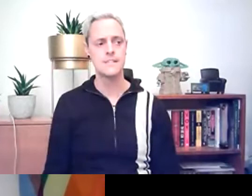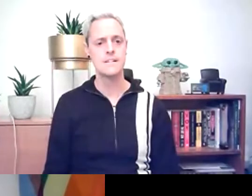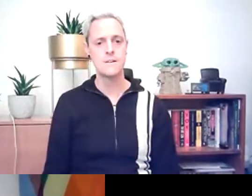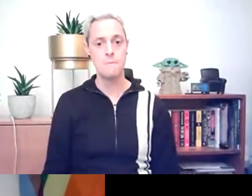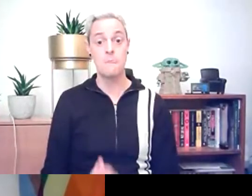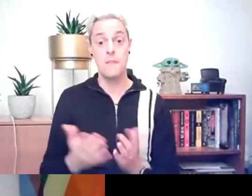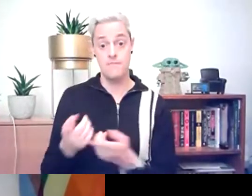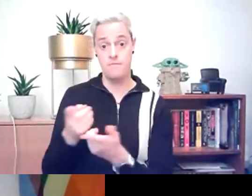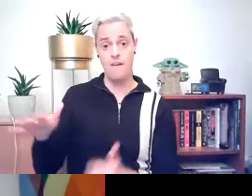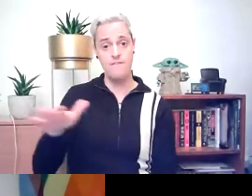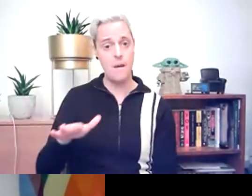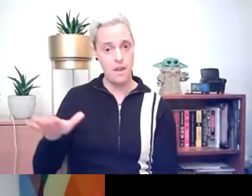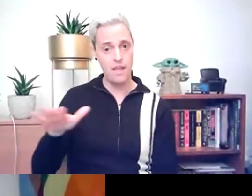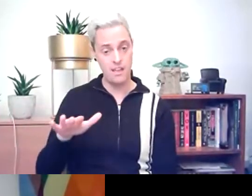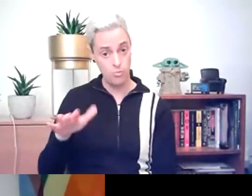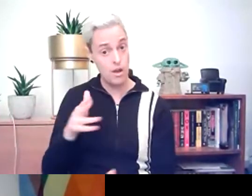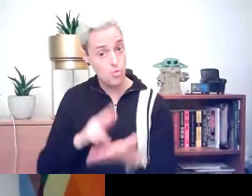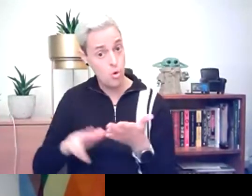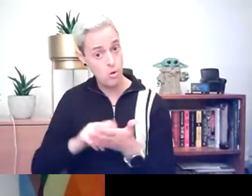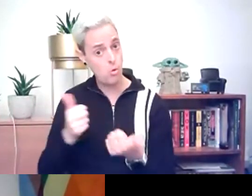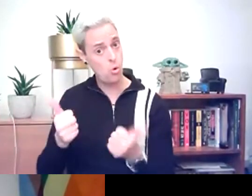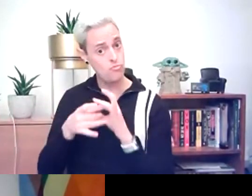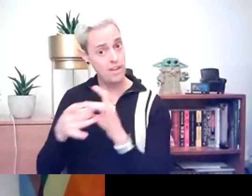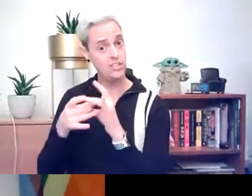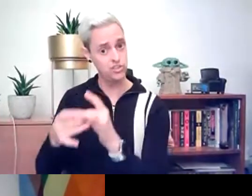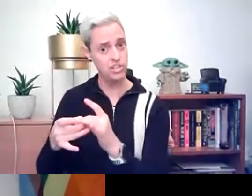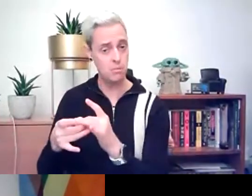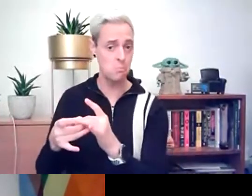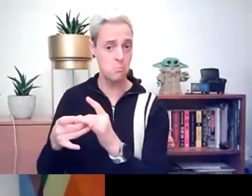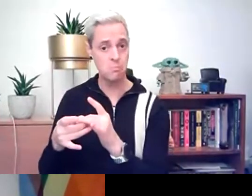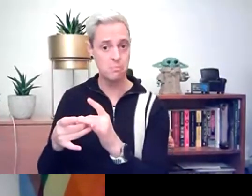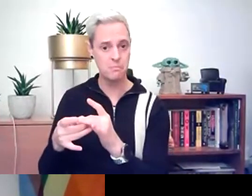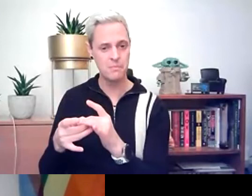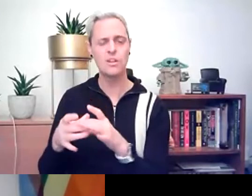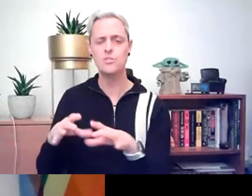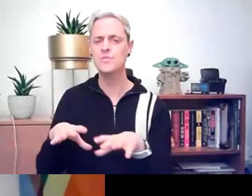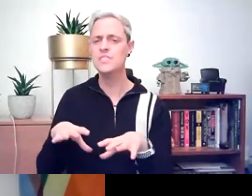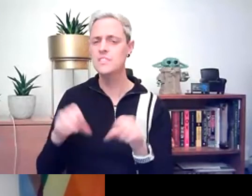and if you otherwise had a good relationship I'd suggest starting, even if you can, let's